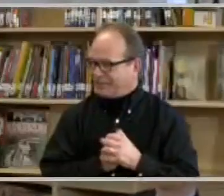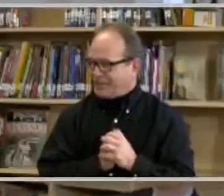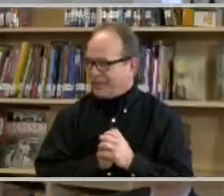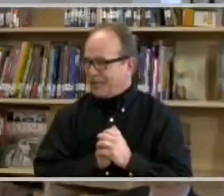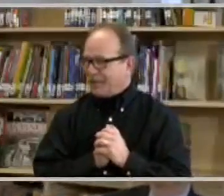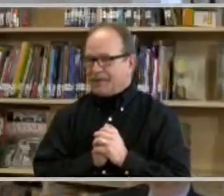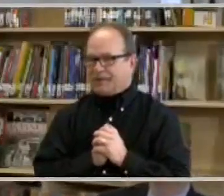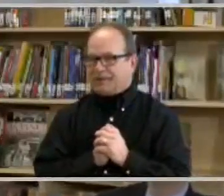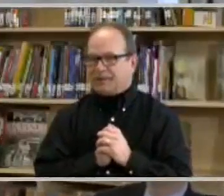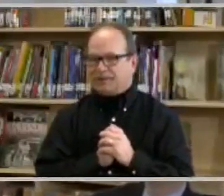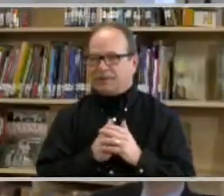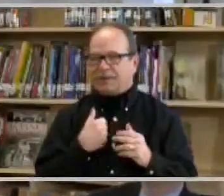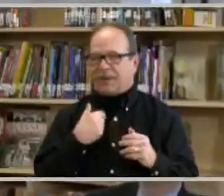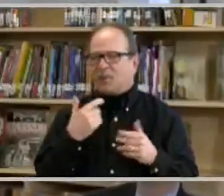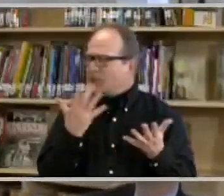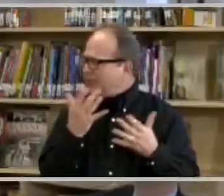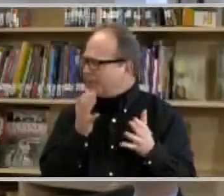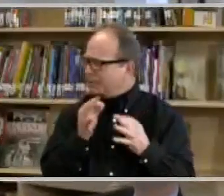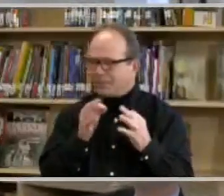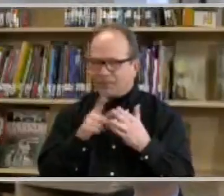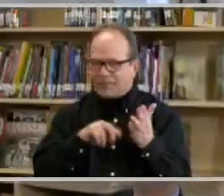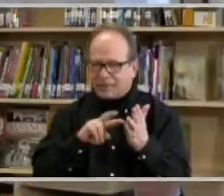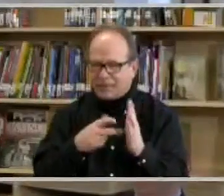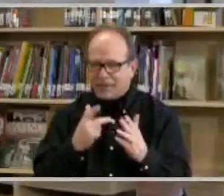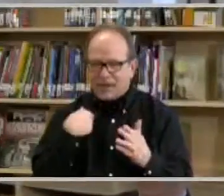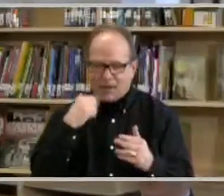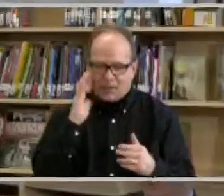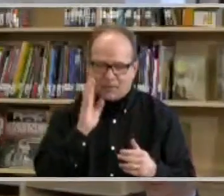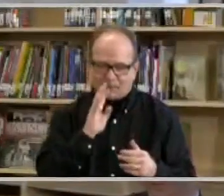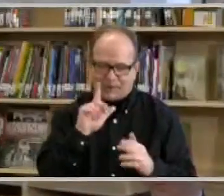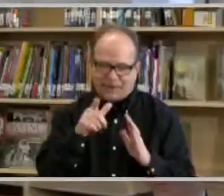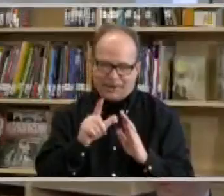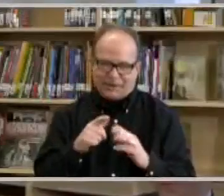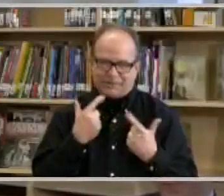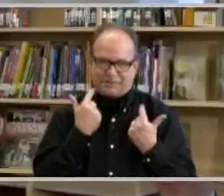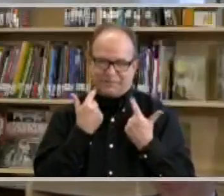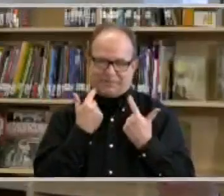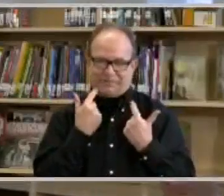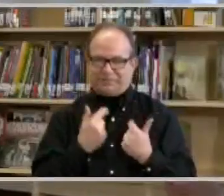BUT YES, THANK YOU, I LOVE IT.